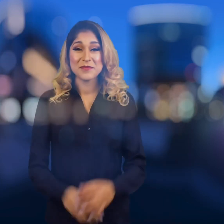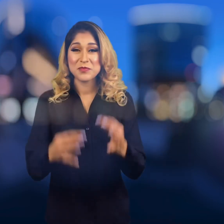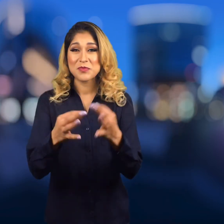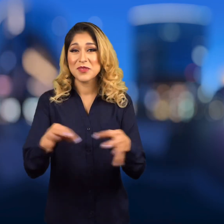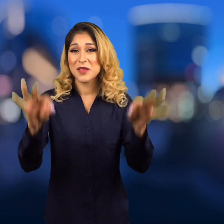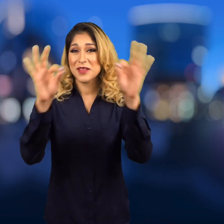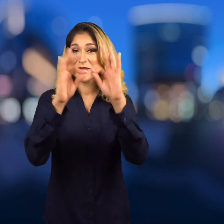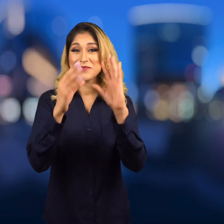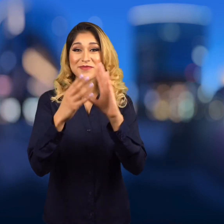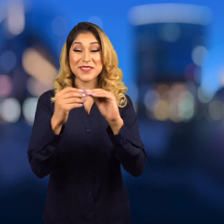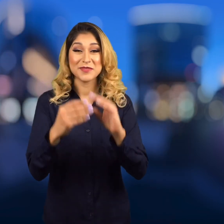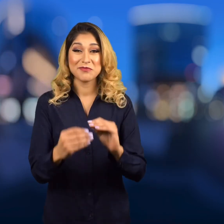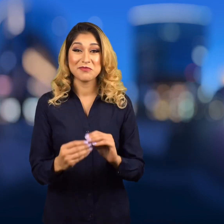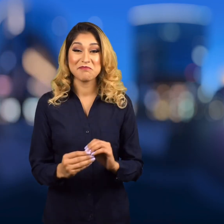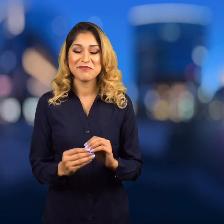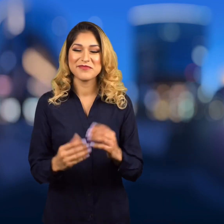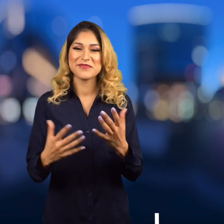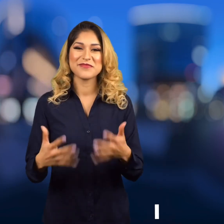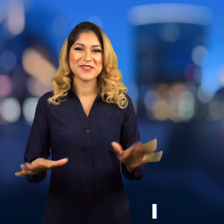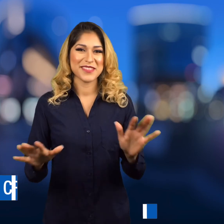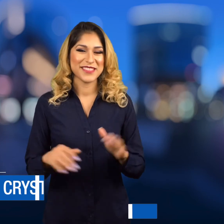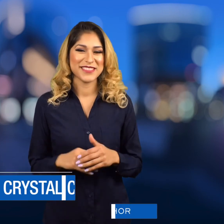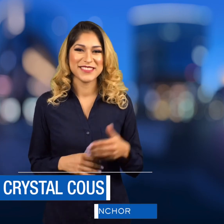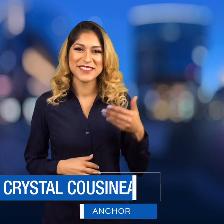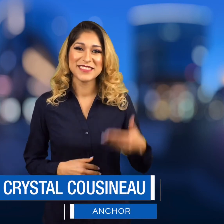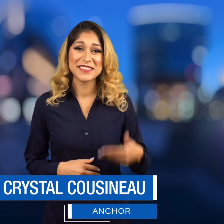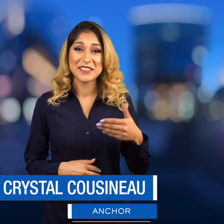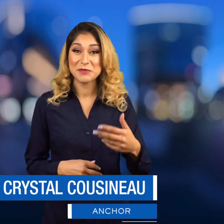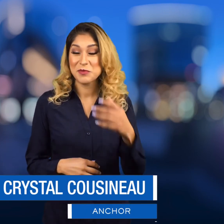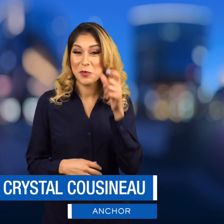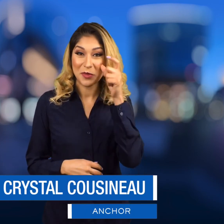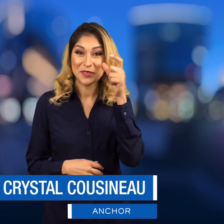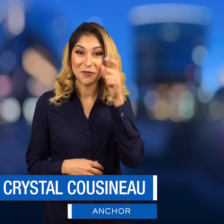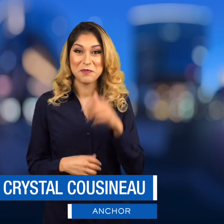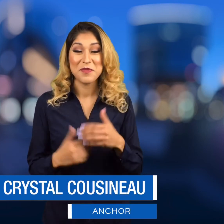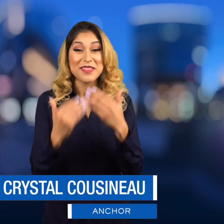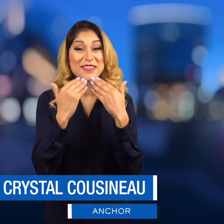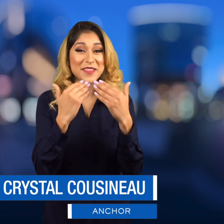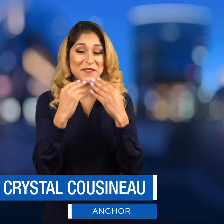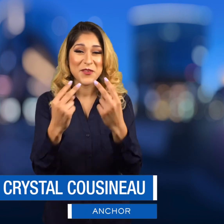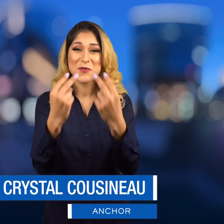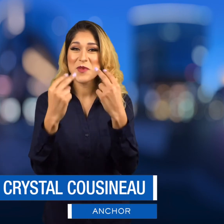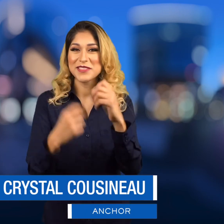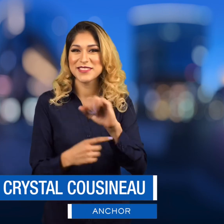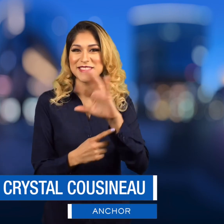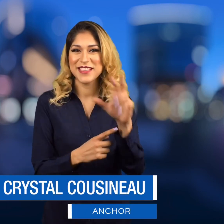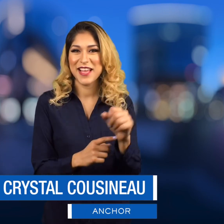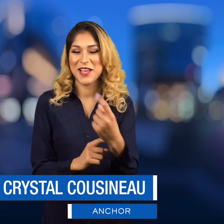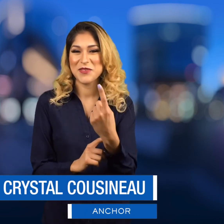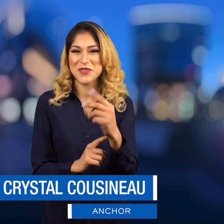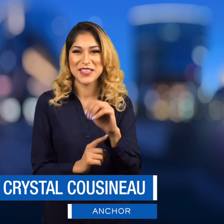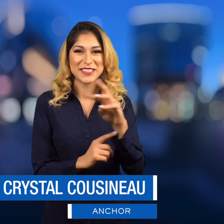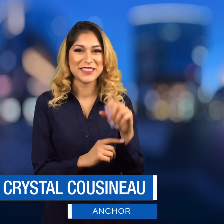Those are your top stories for today. I am Crystal Cousineau. Thank you for watching Sign1News.